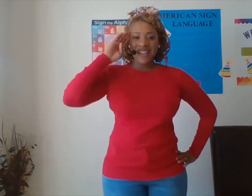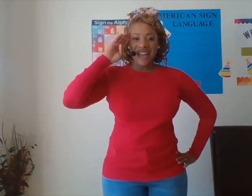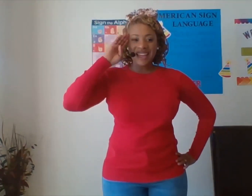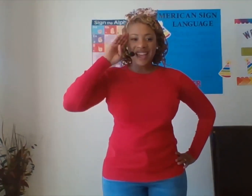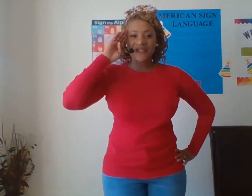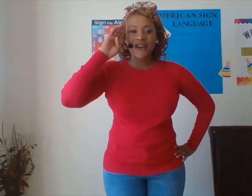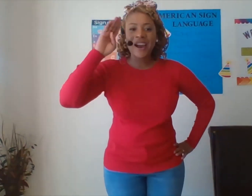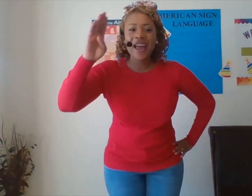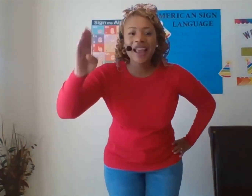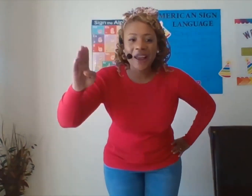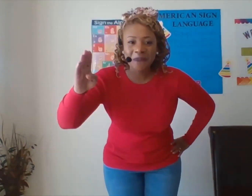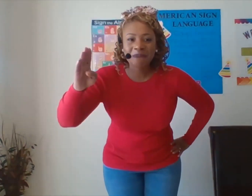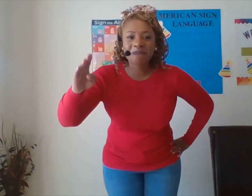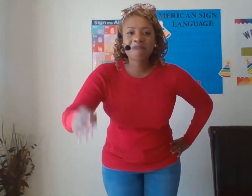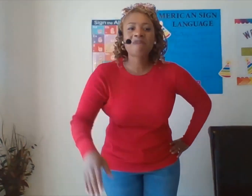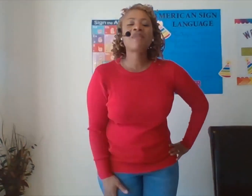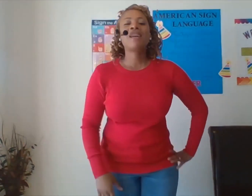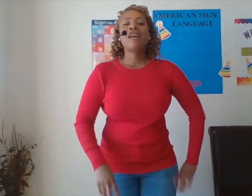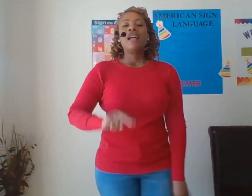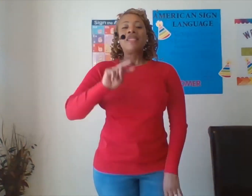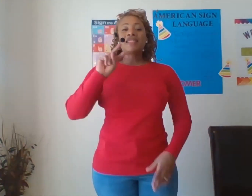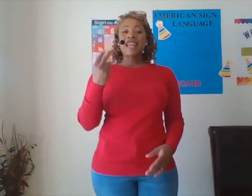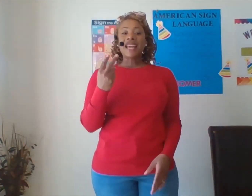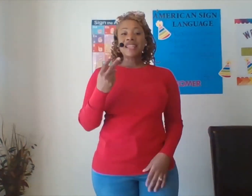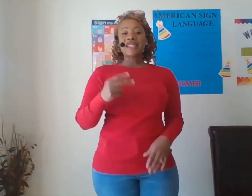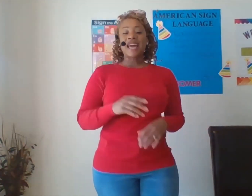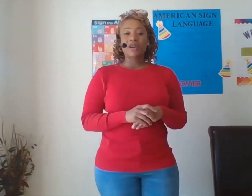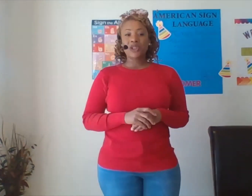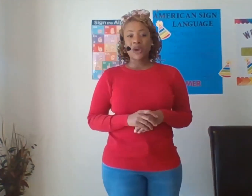sign again for hello the second sign I'm going to show you